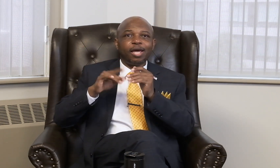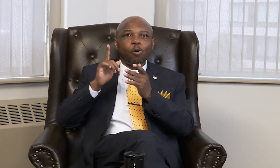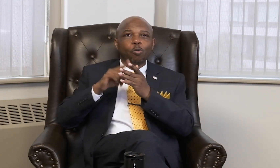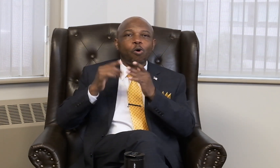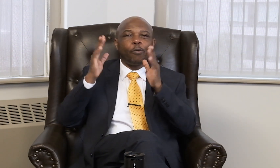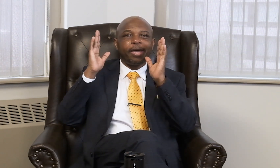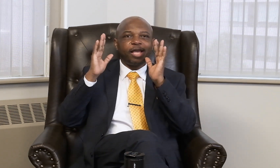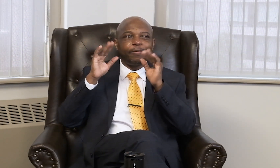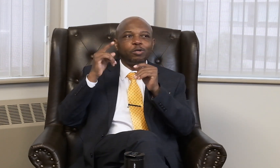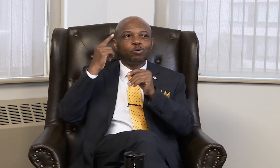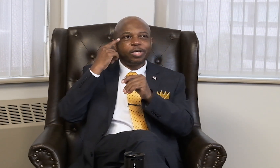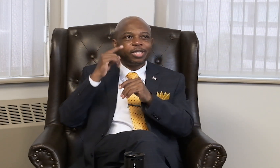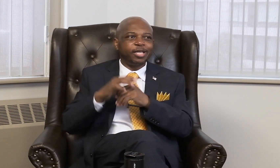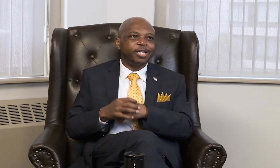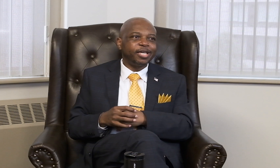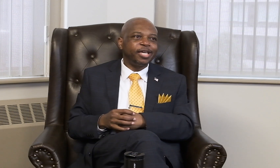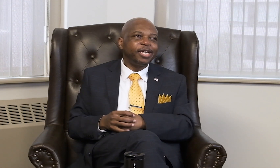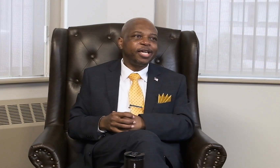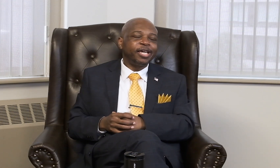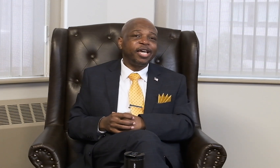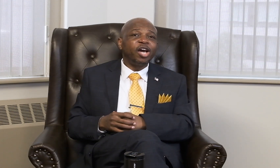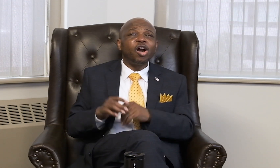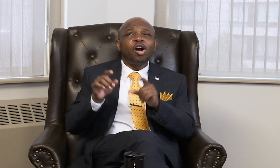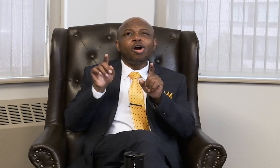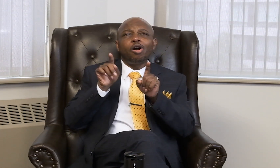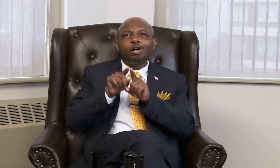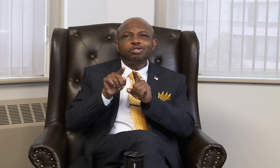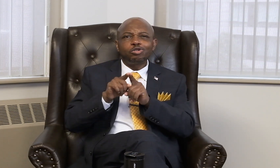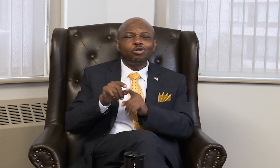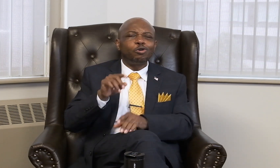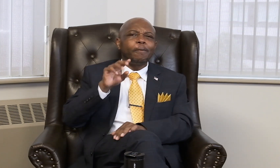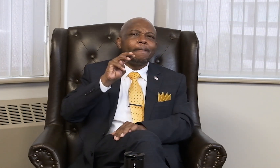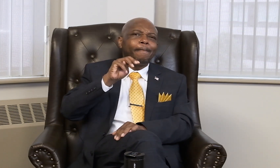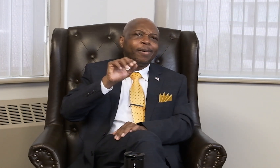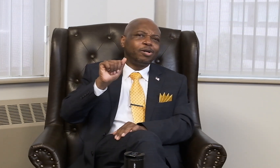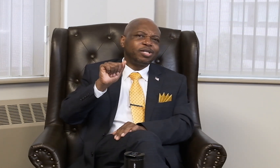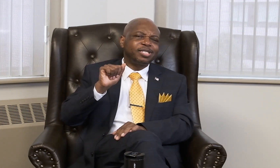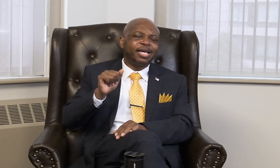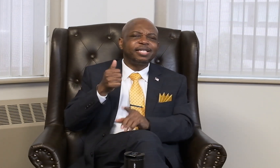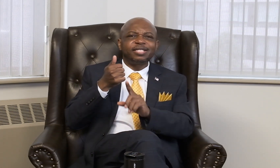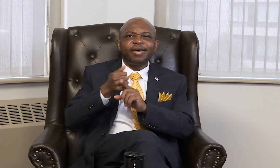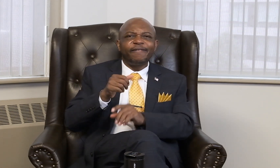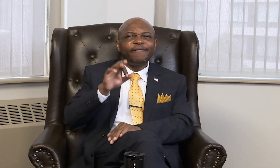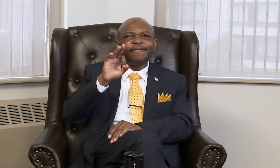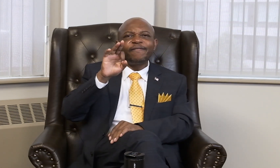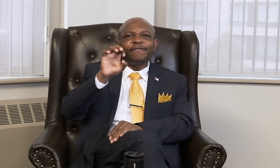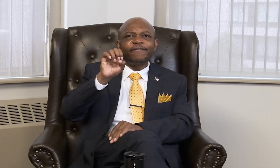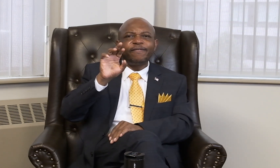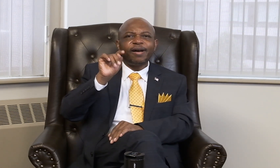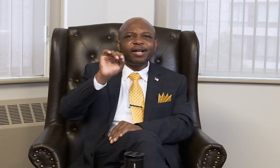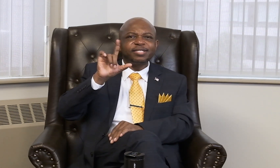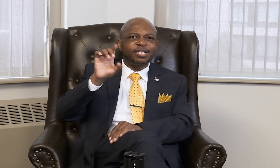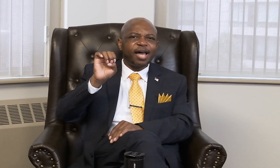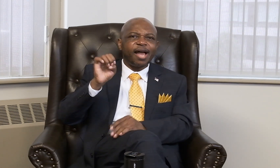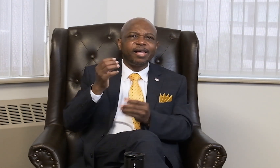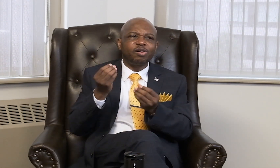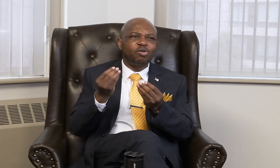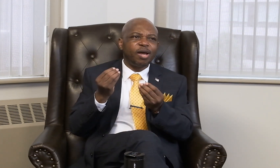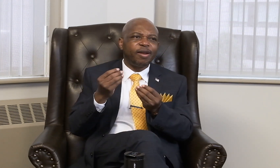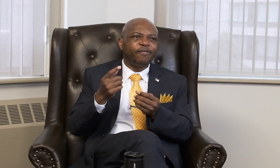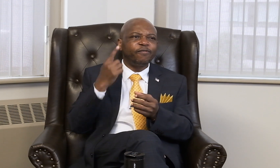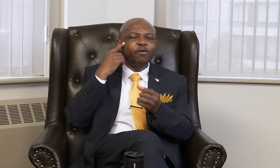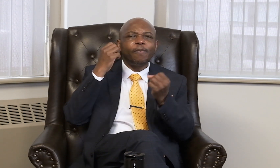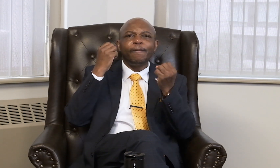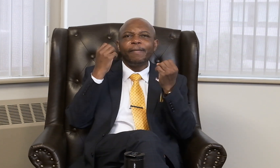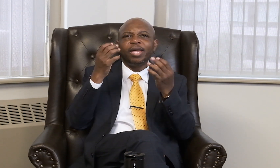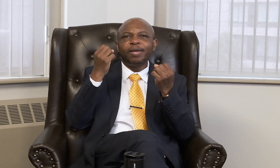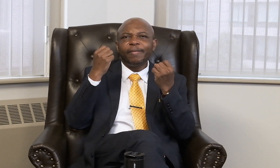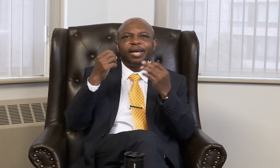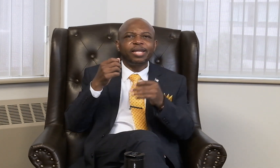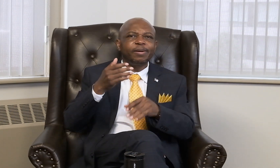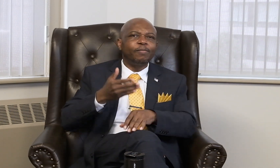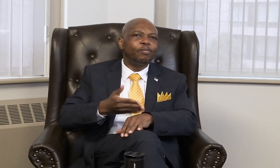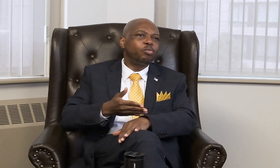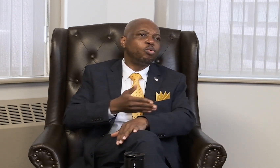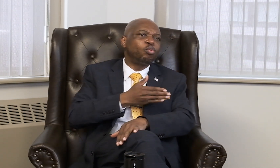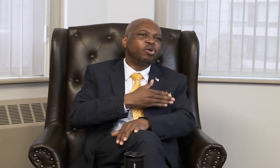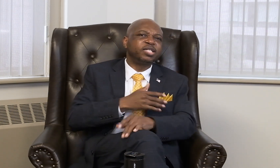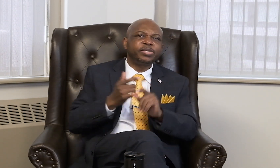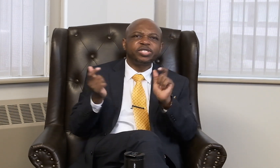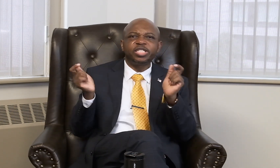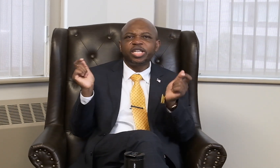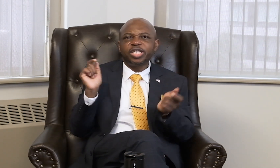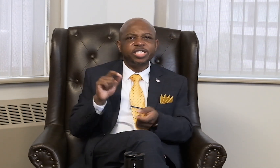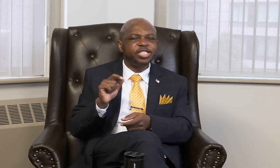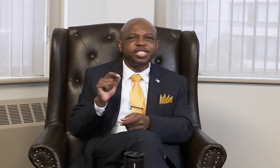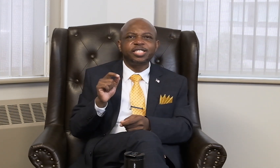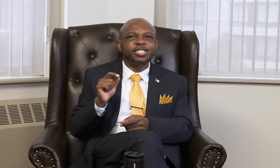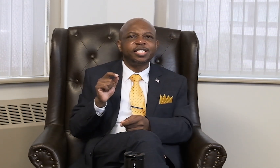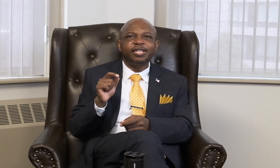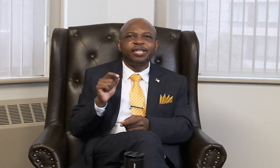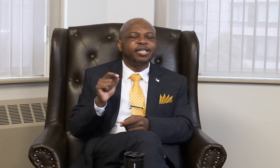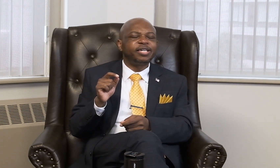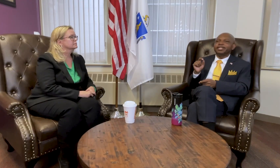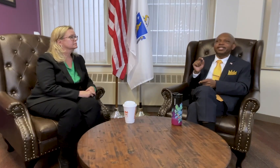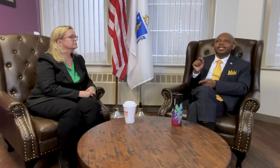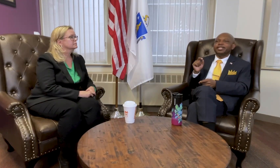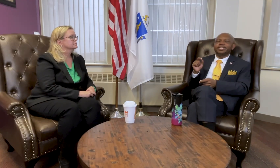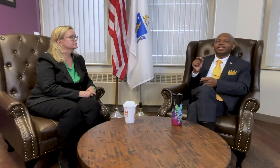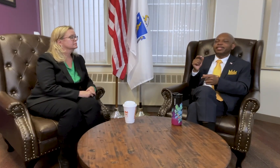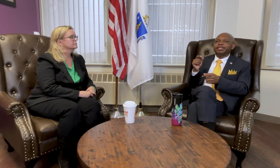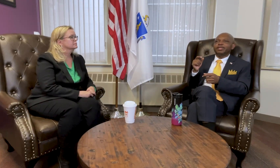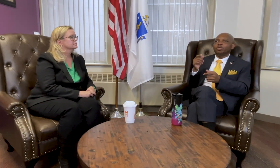the lives of many others as a ripple effect. Massachusetts is a fertile ground for a myriad